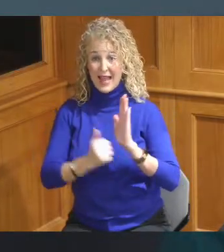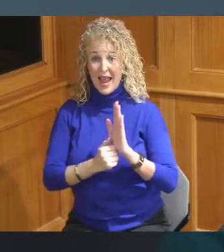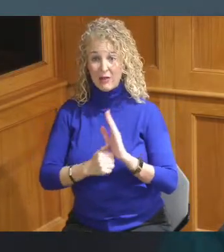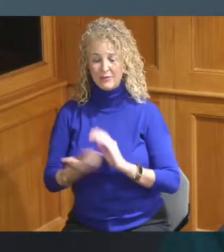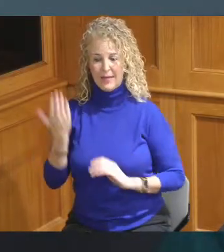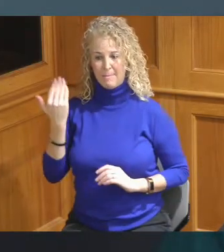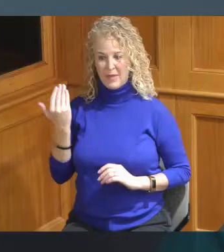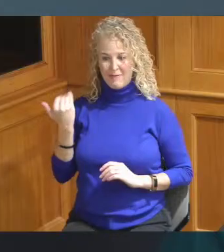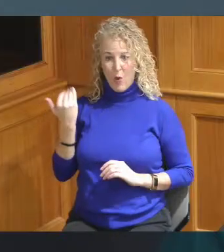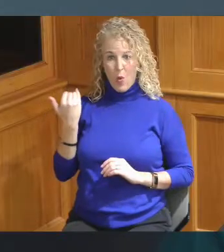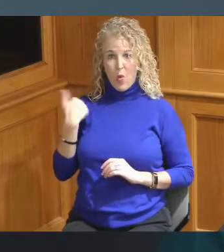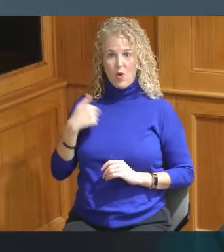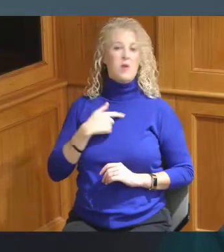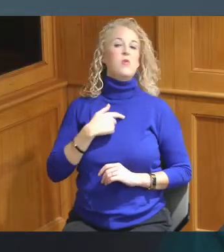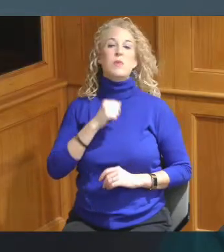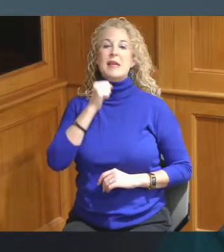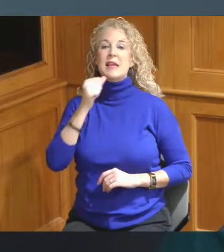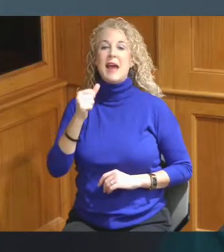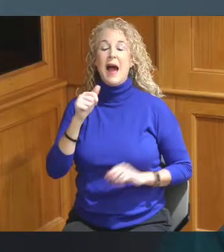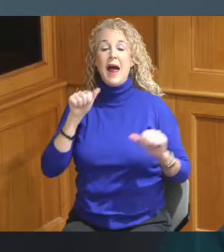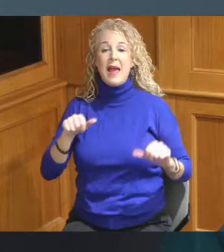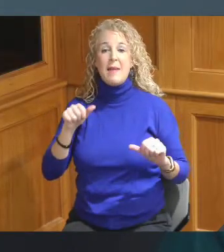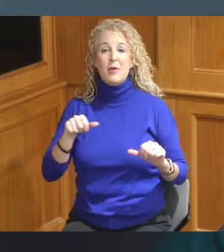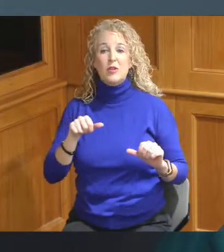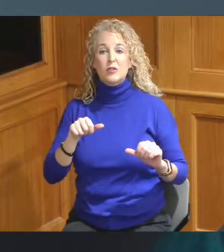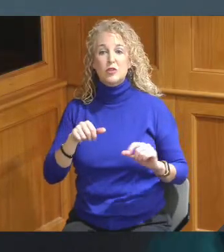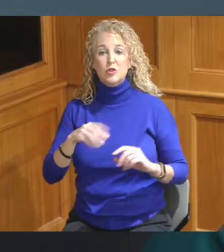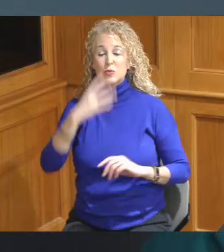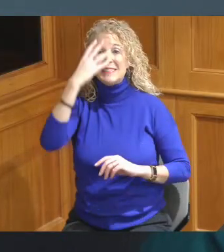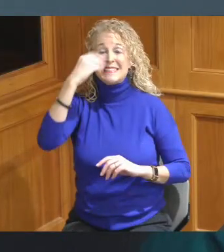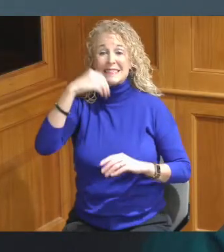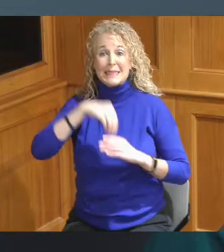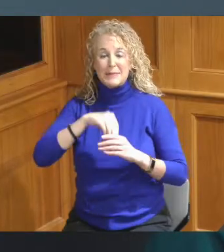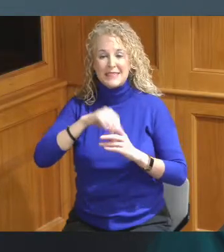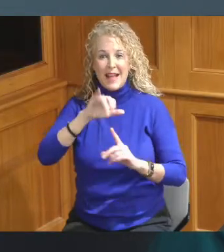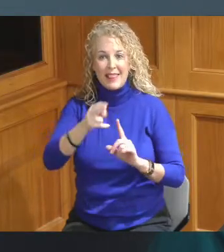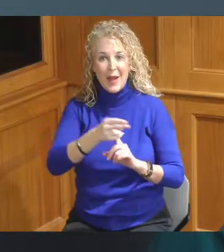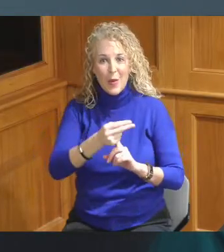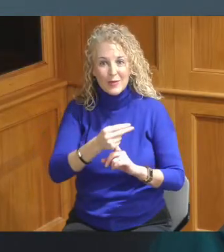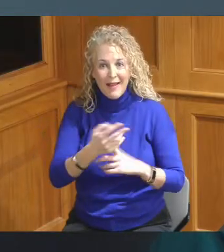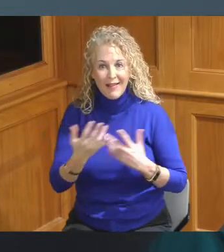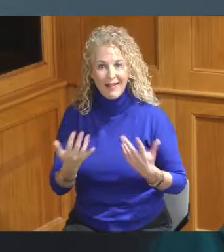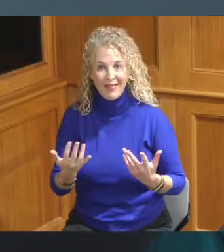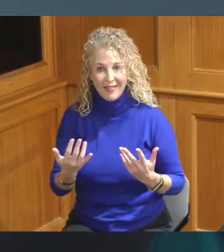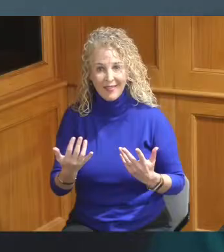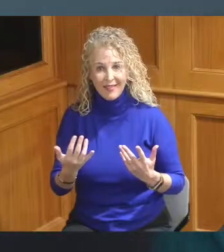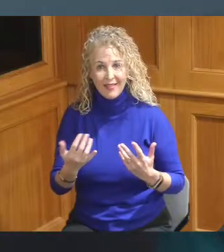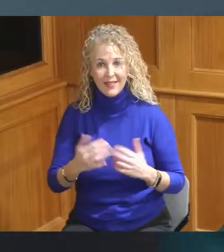we're up here talking about it when there was a time we couldn't even walk into the hotel. and so